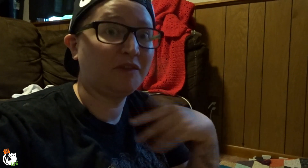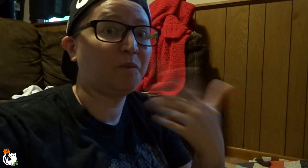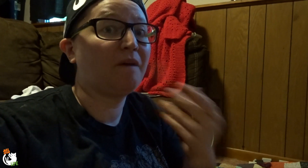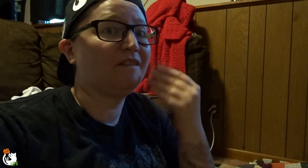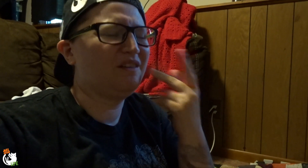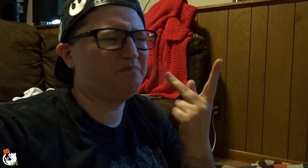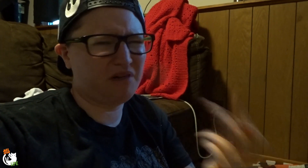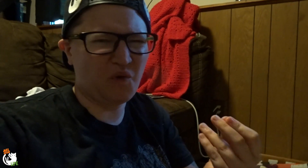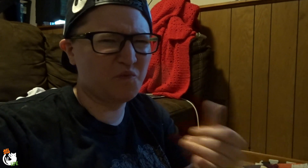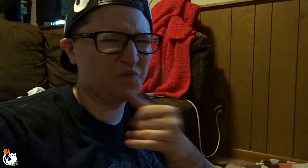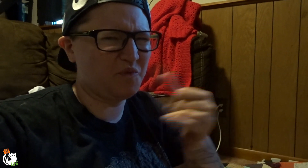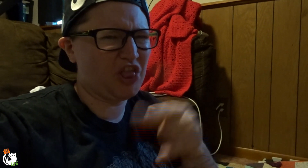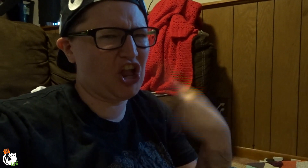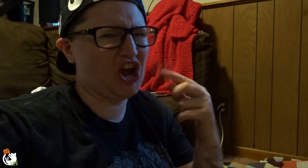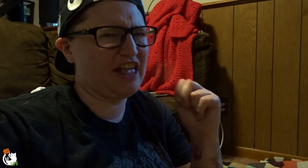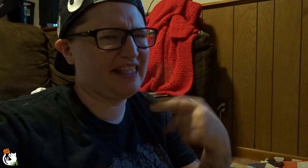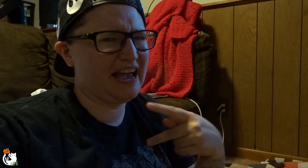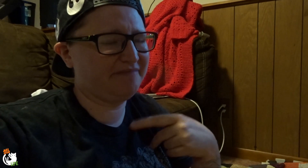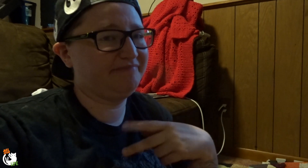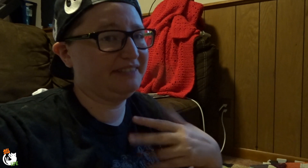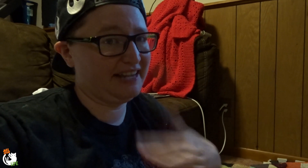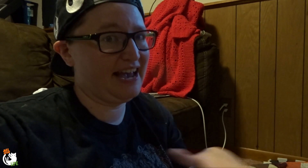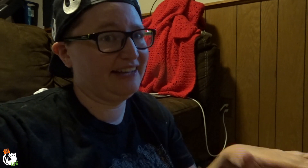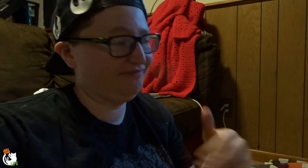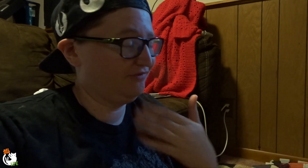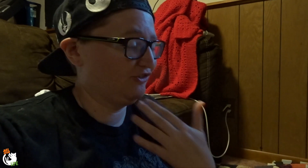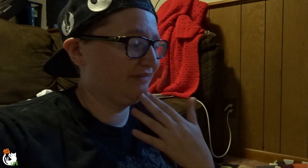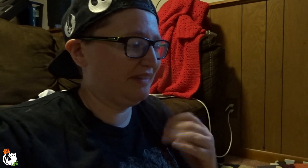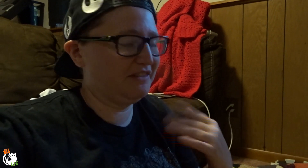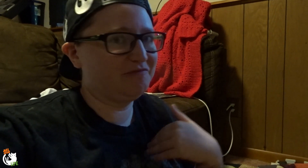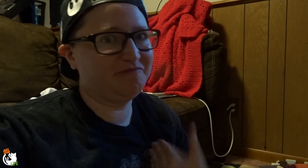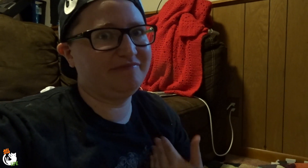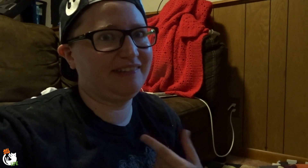He was looking everywhere! Then came home, passed out, and took a really long nap which was nice.